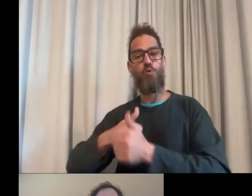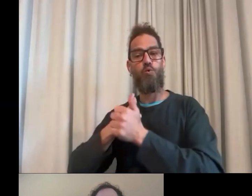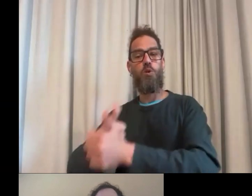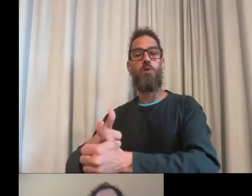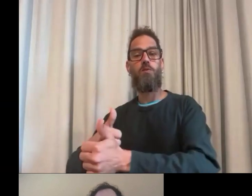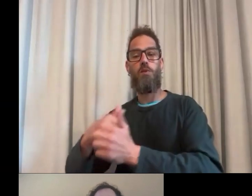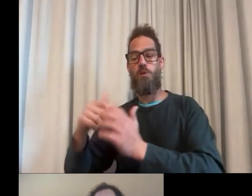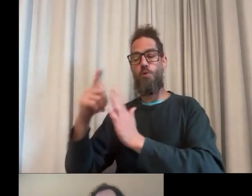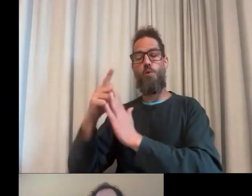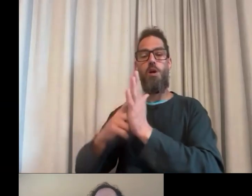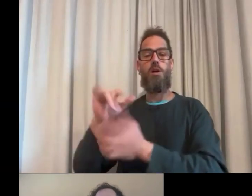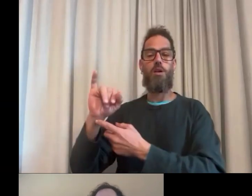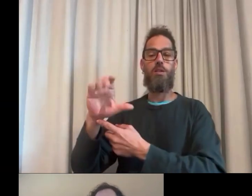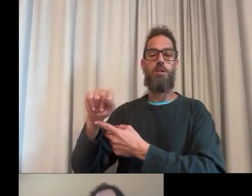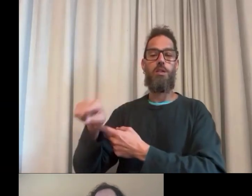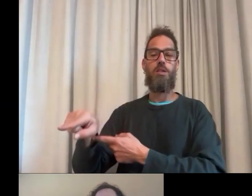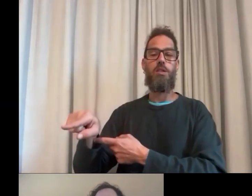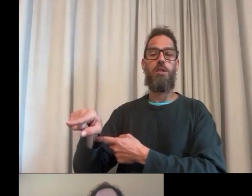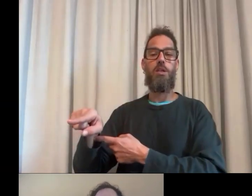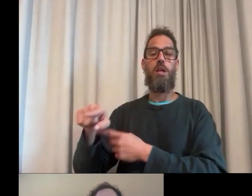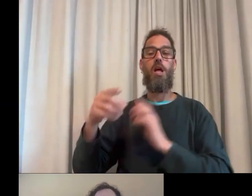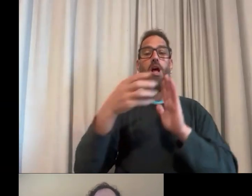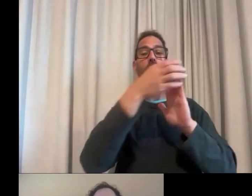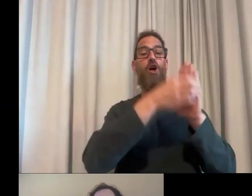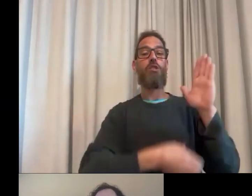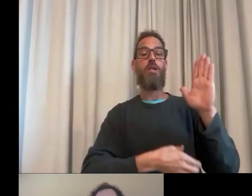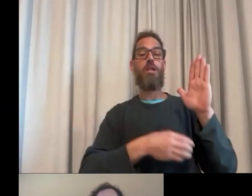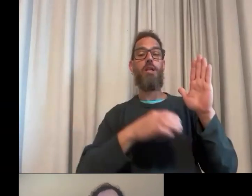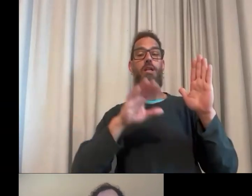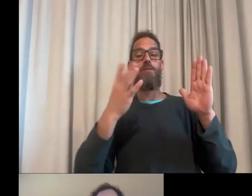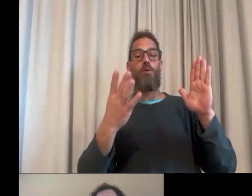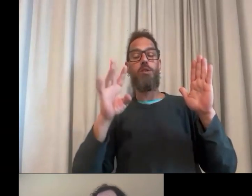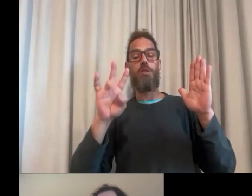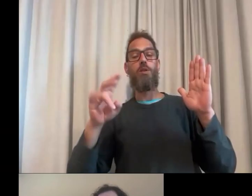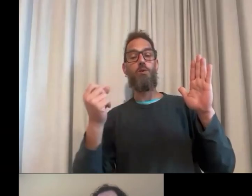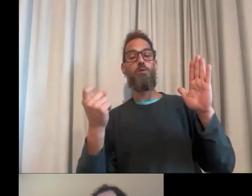they must conform to the ICT standard, Clauses 4 to 7 and 11.